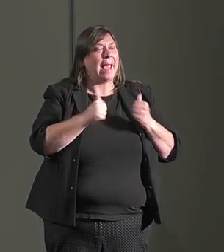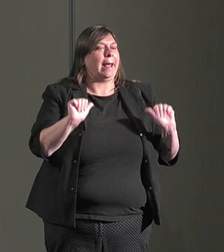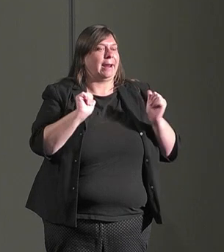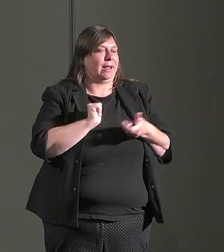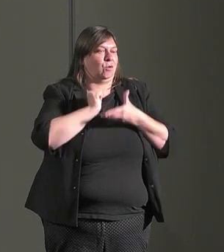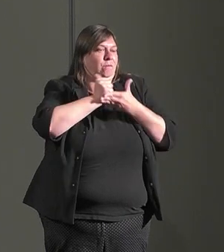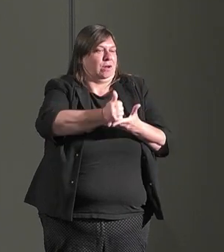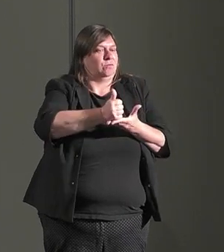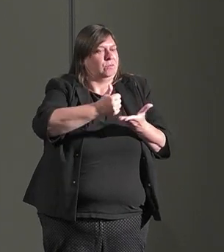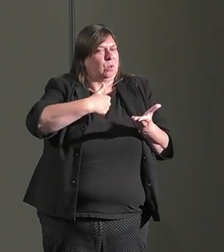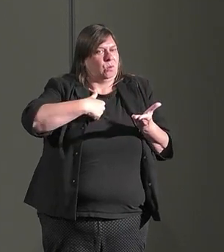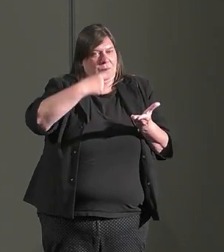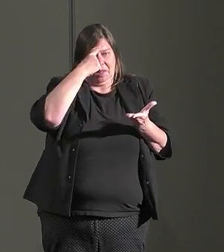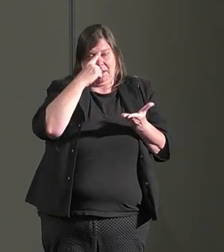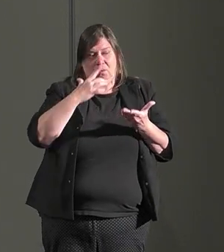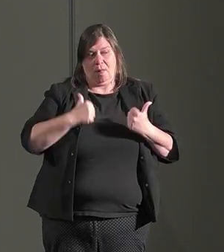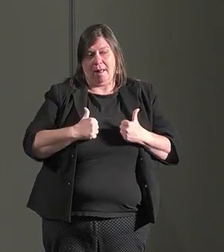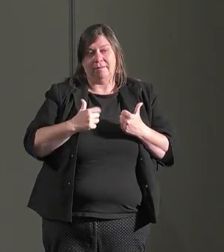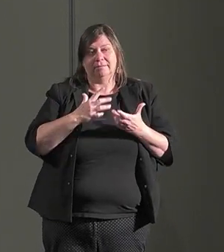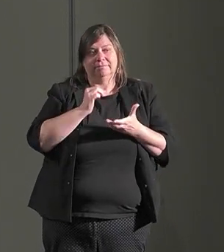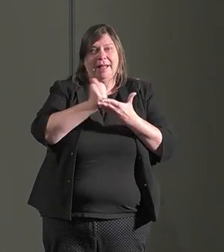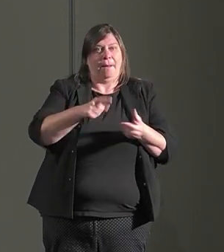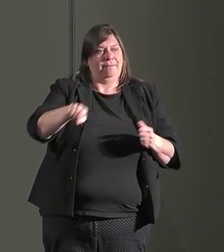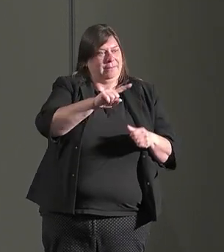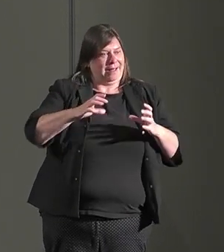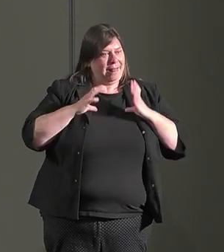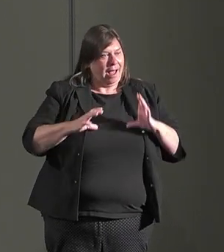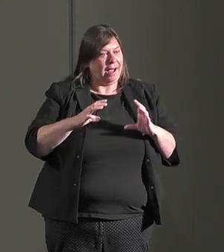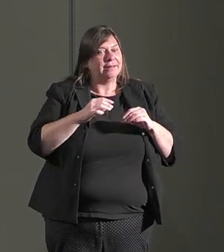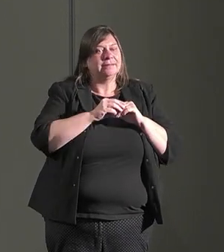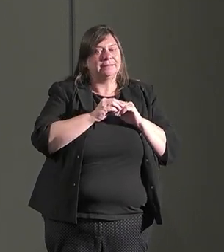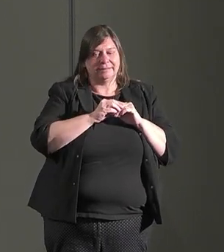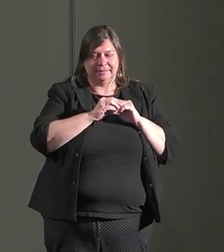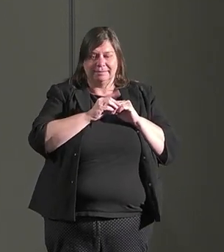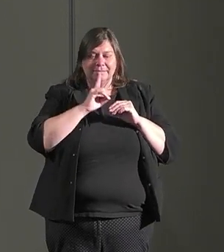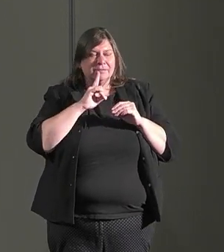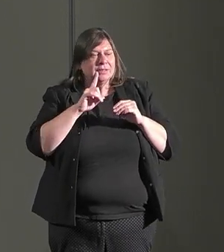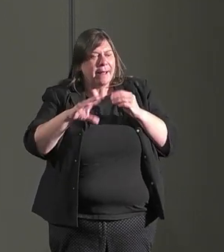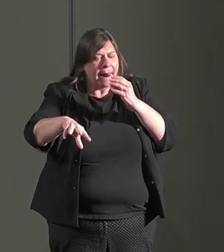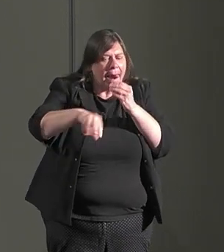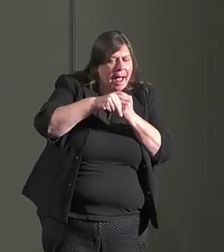we think will help our clients. Embedded resources, or anything else that we think will